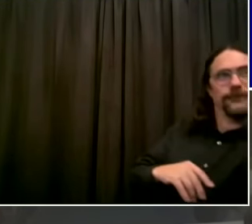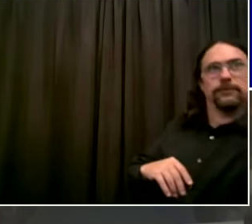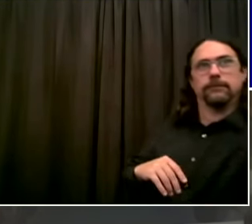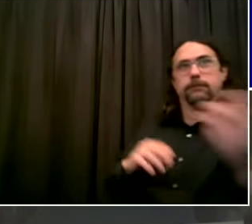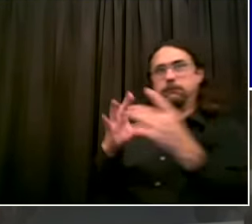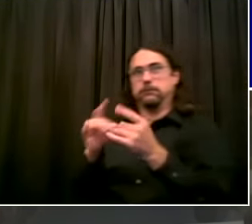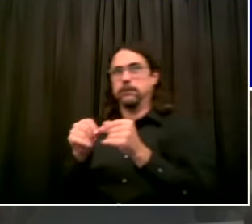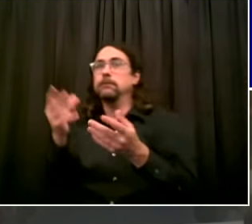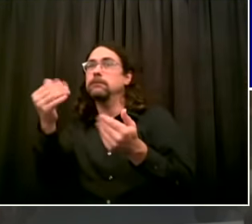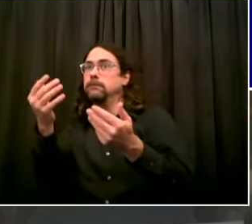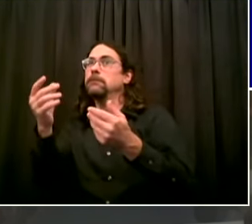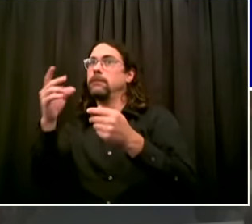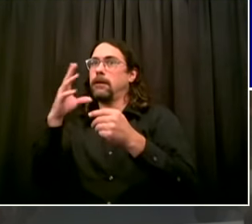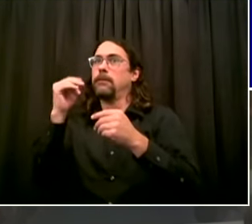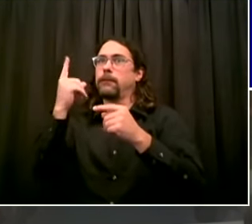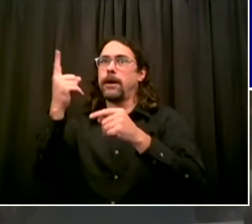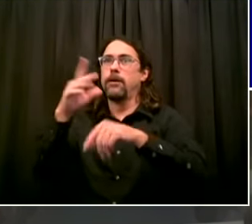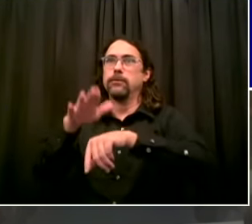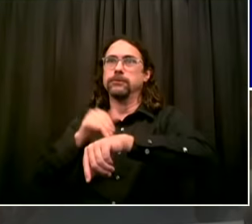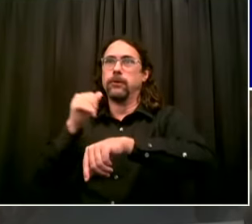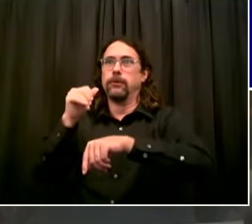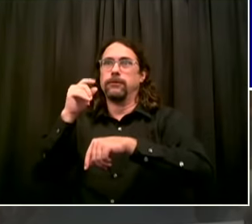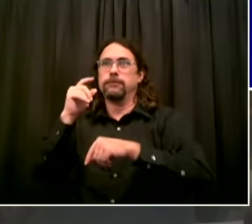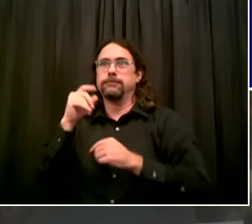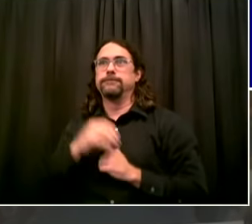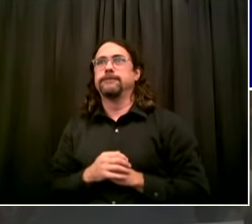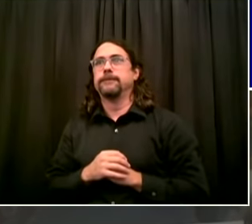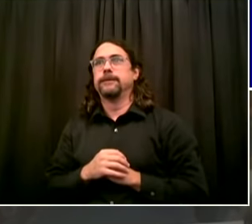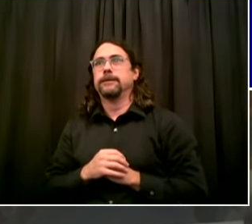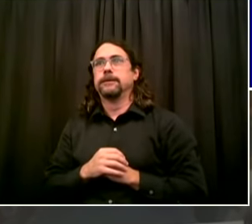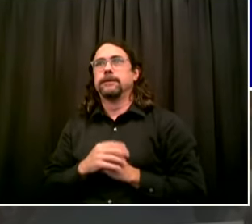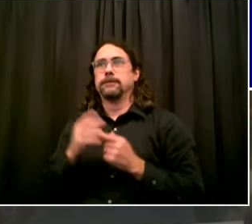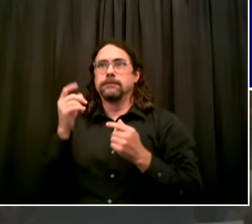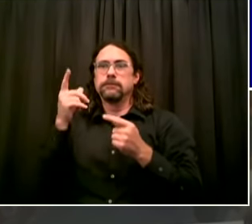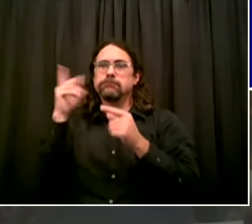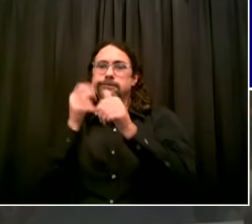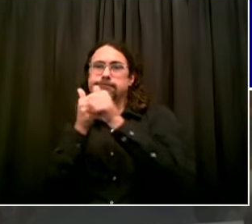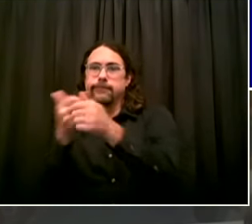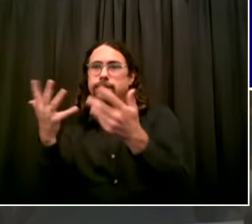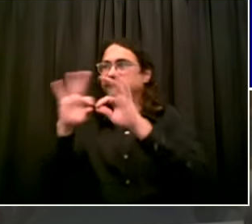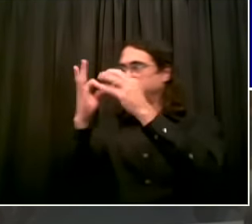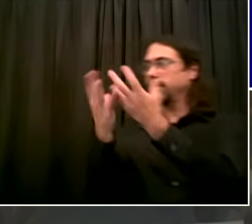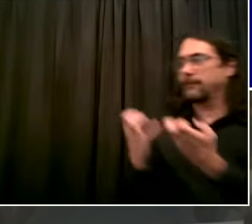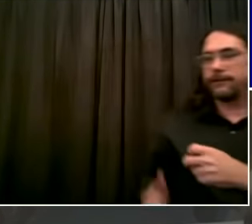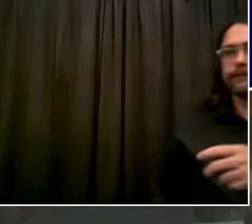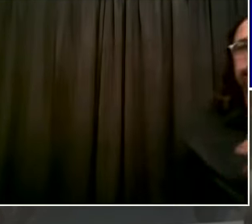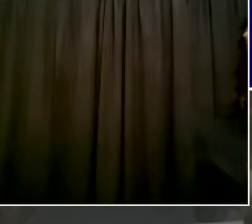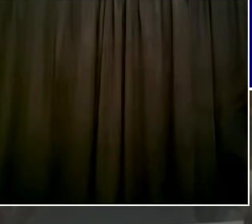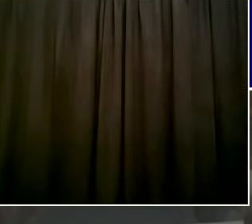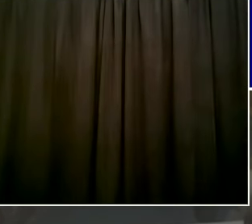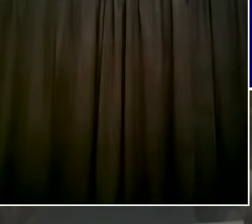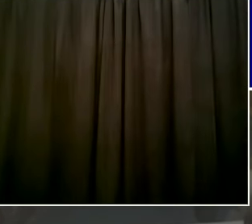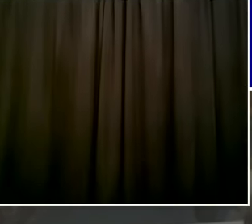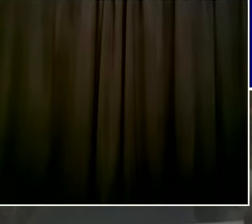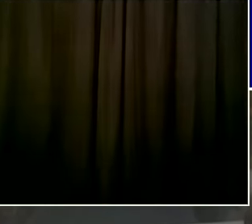KIDS. THERE IS A LOT OF LOVE IN THAT SCOLHO.